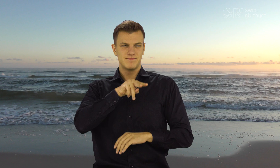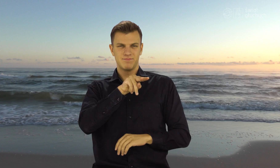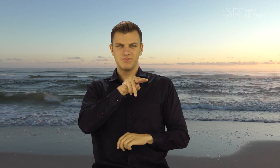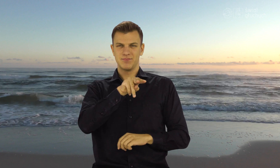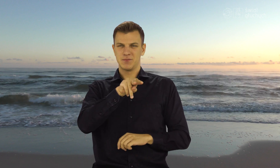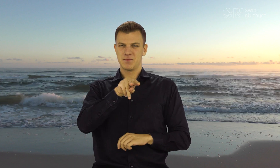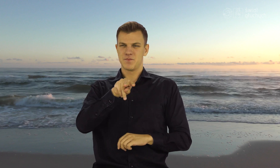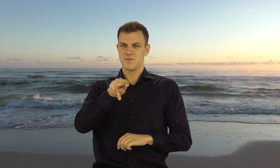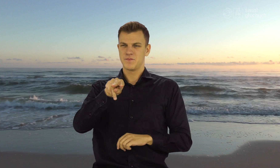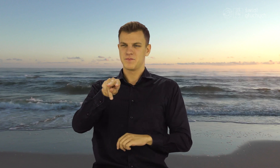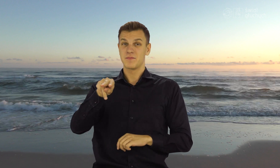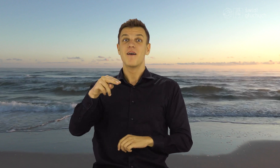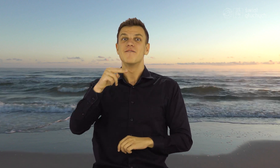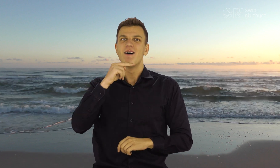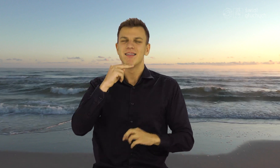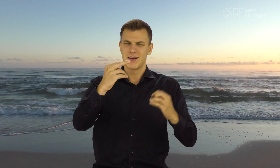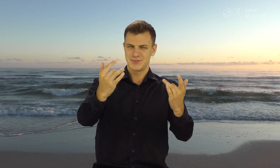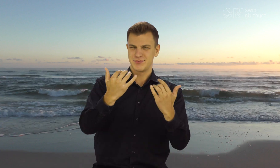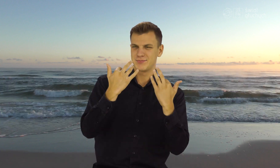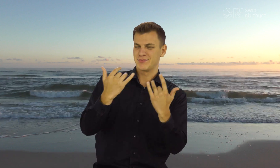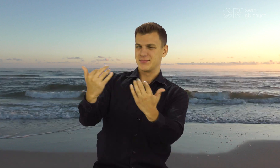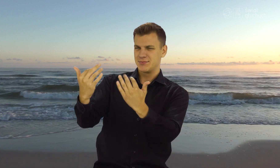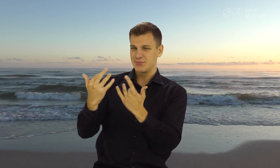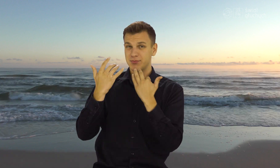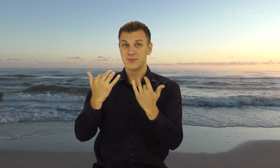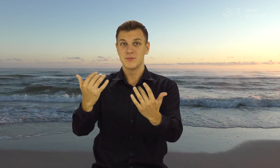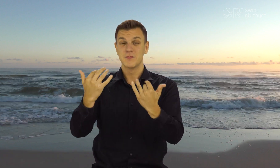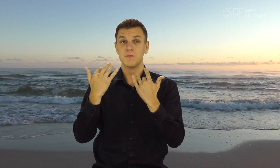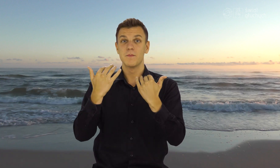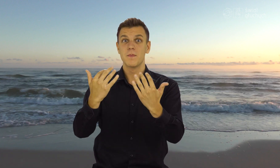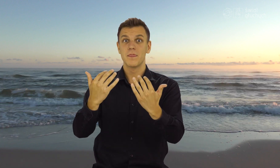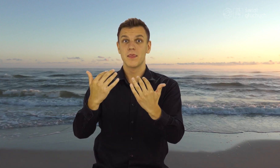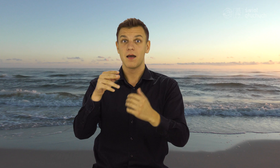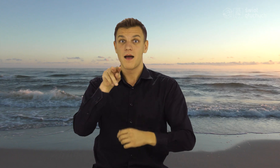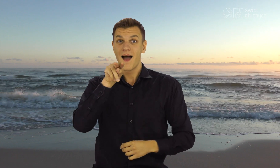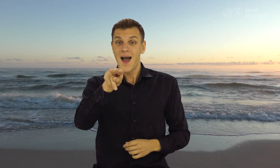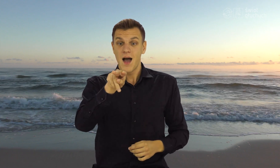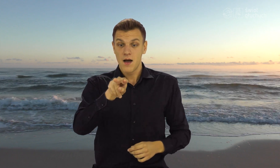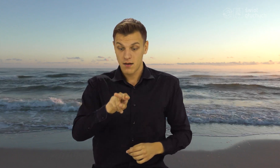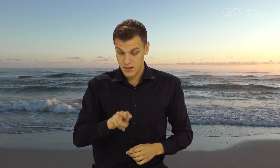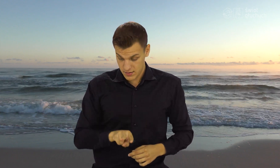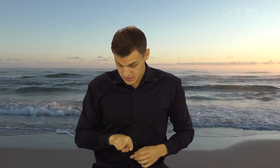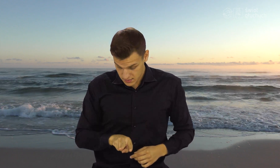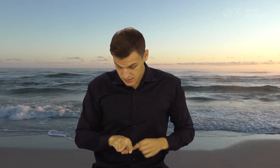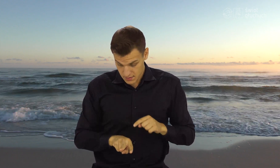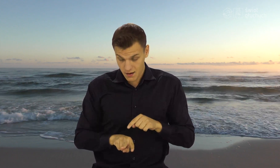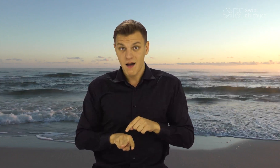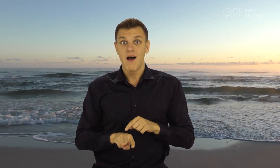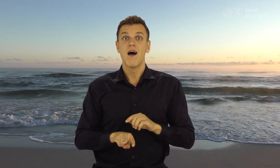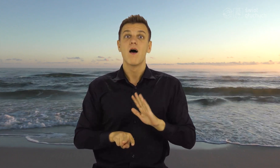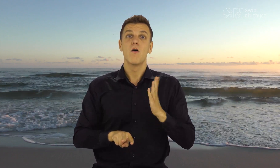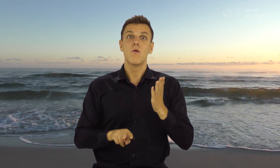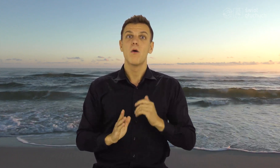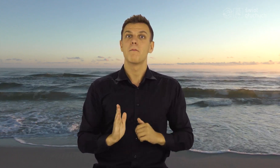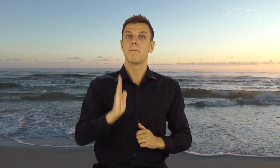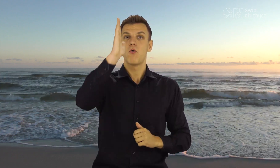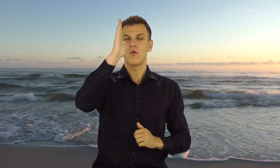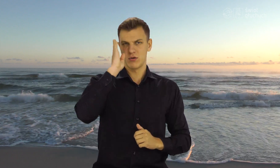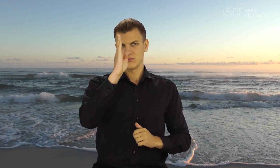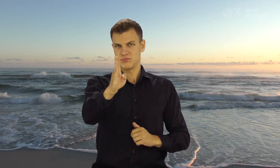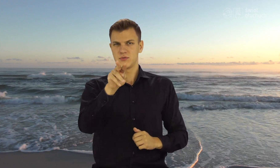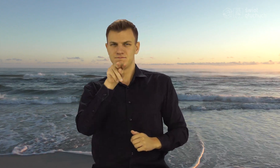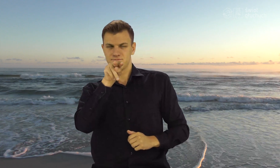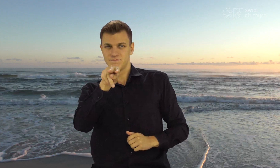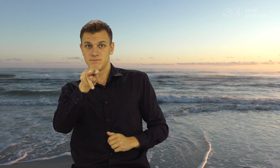and you are looking in front of you, at the sea, that is, you are facing north.